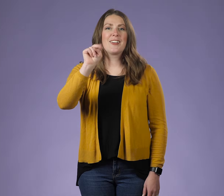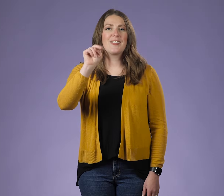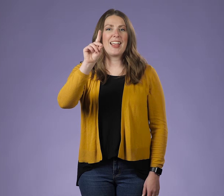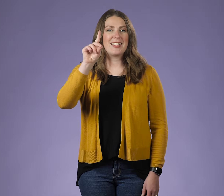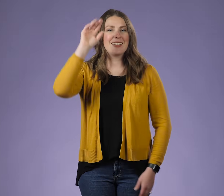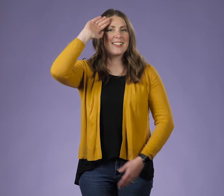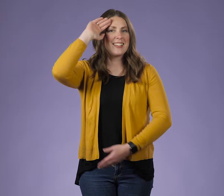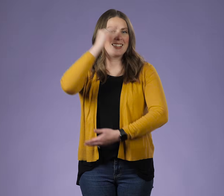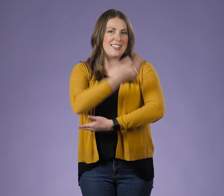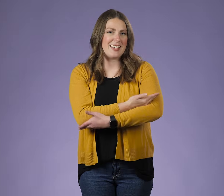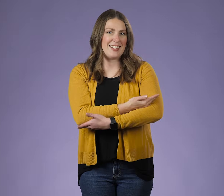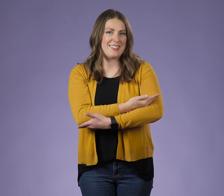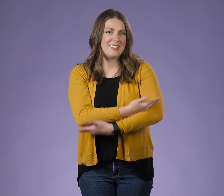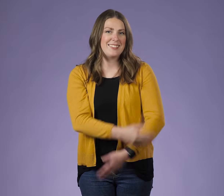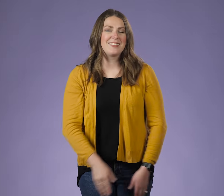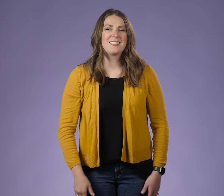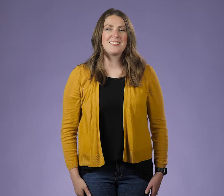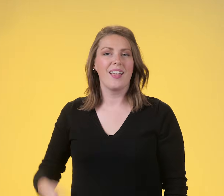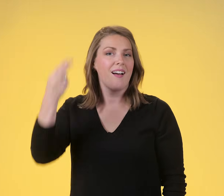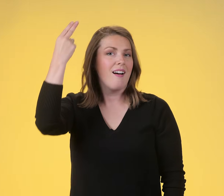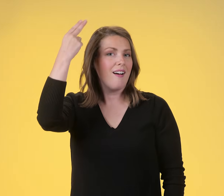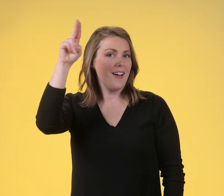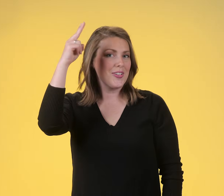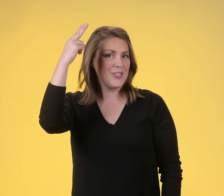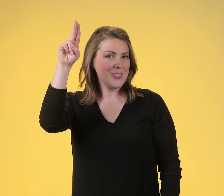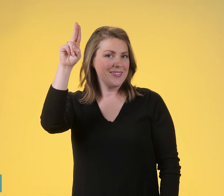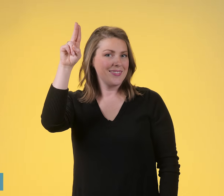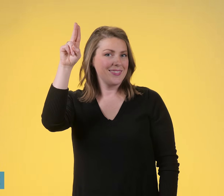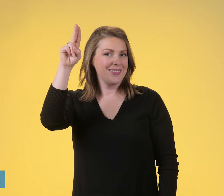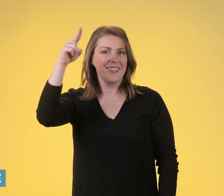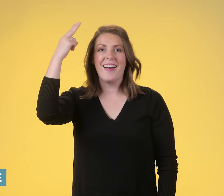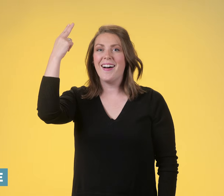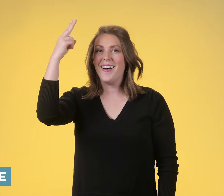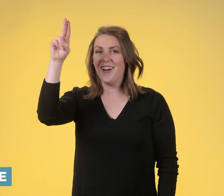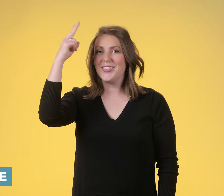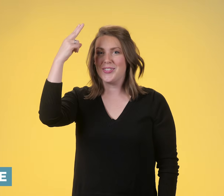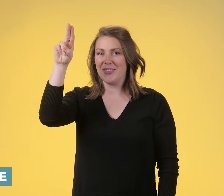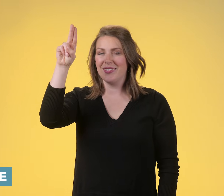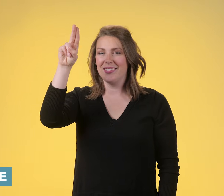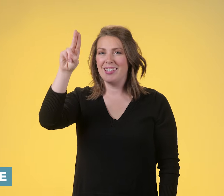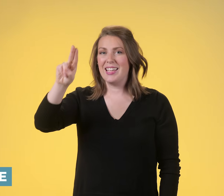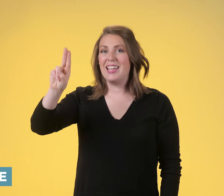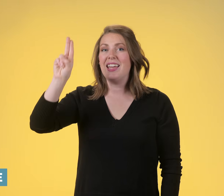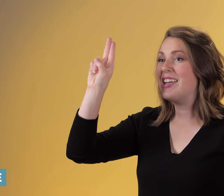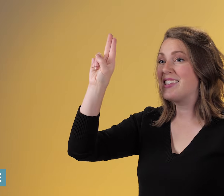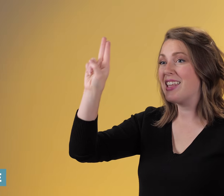Grand son. Uncle. Uncle, It’s the